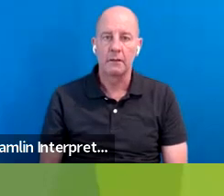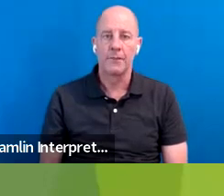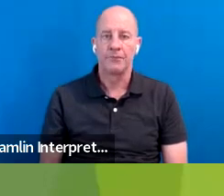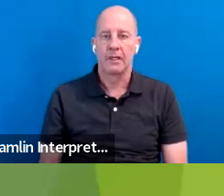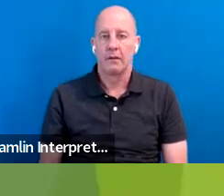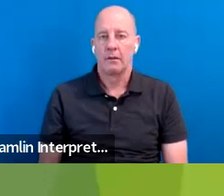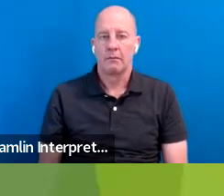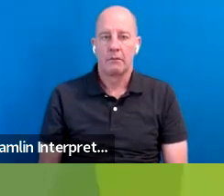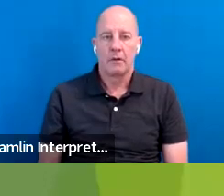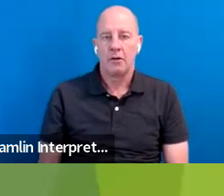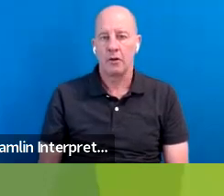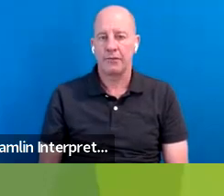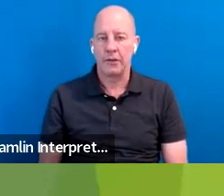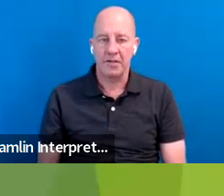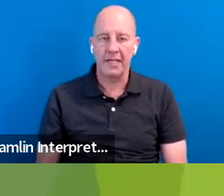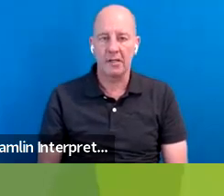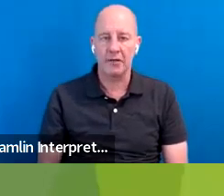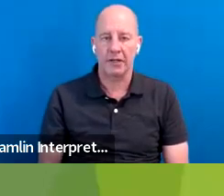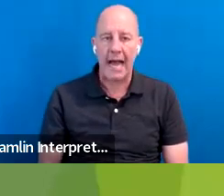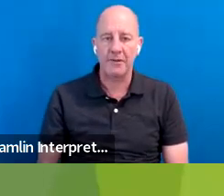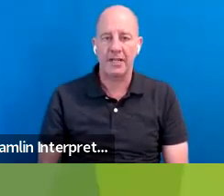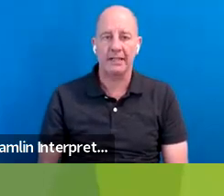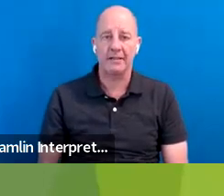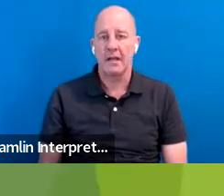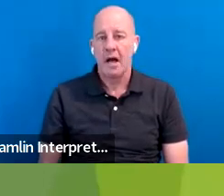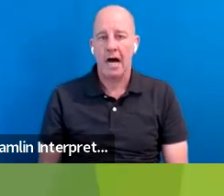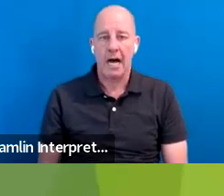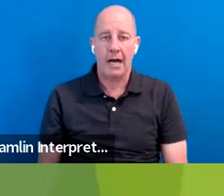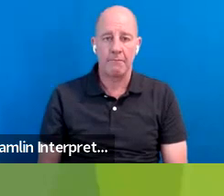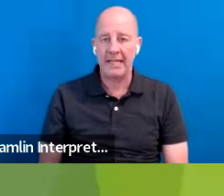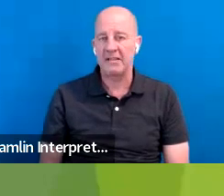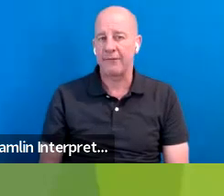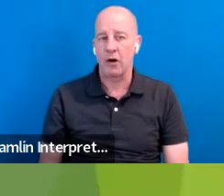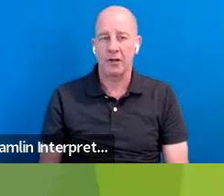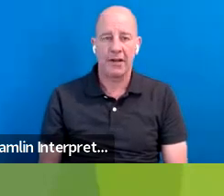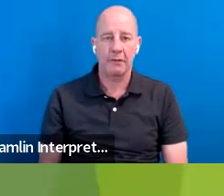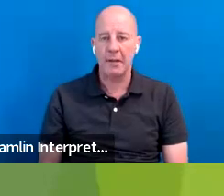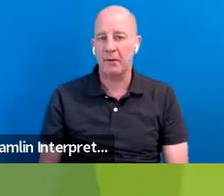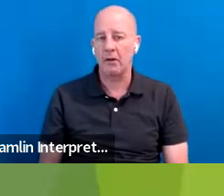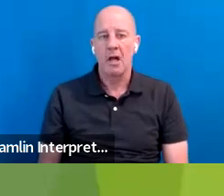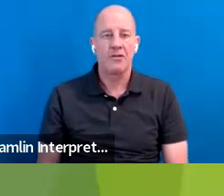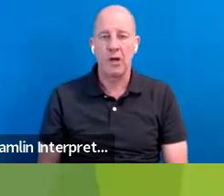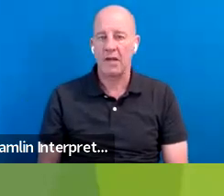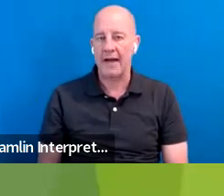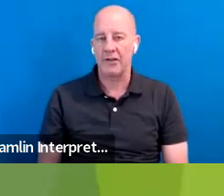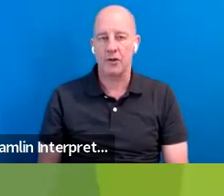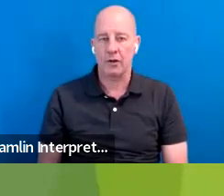If you use English or captioning, many deaf or hard of hearing people don't have the strong